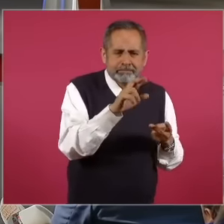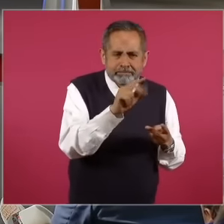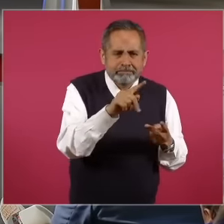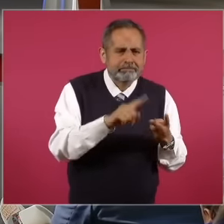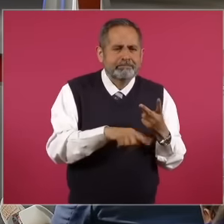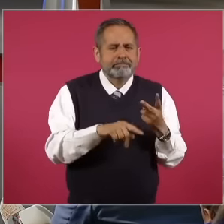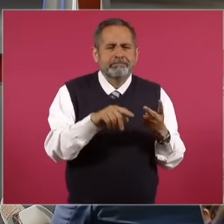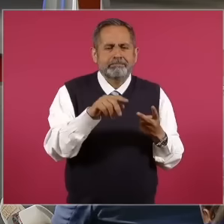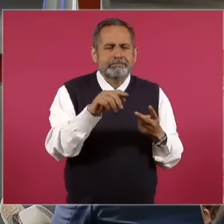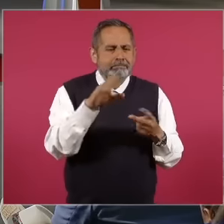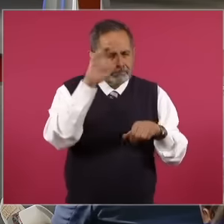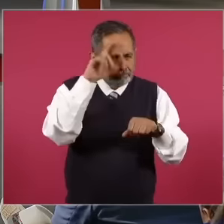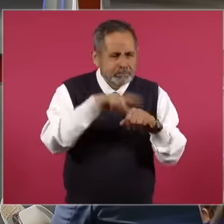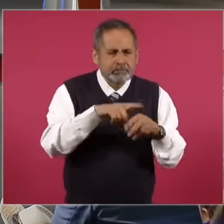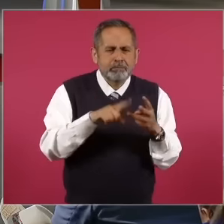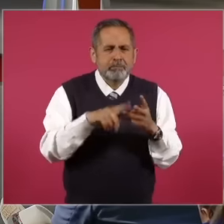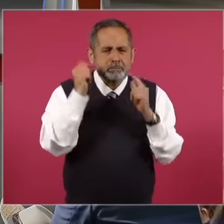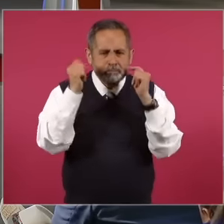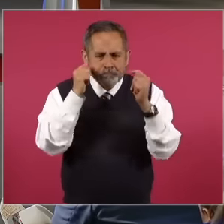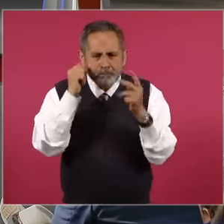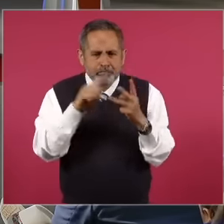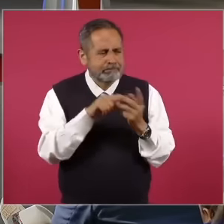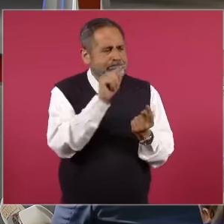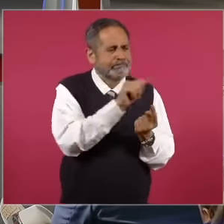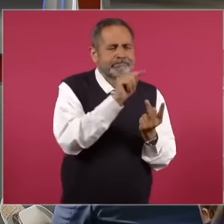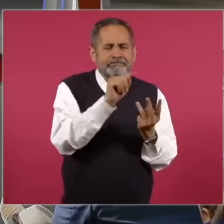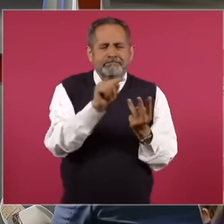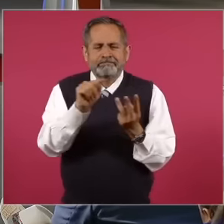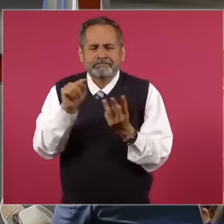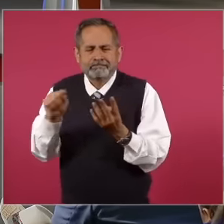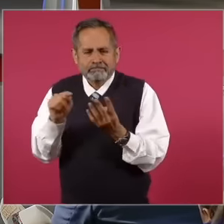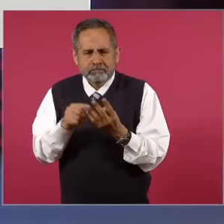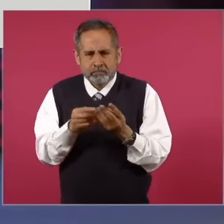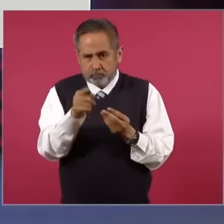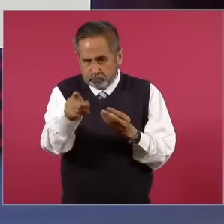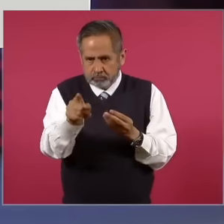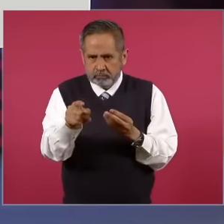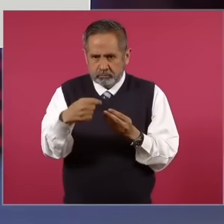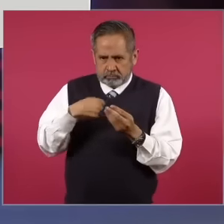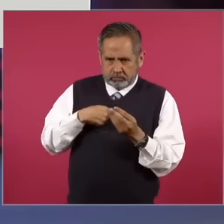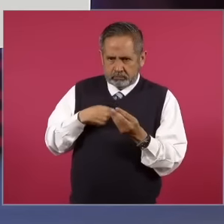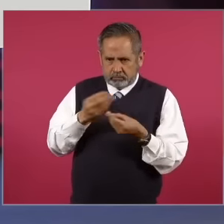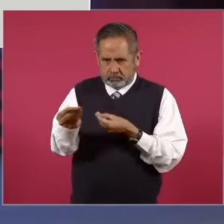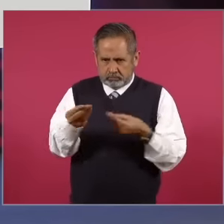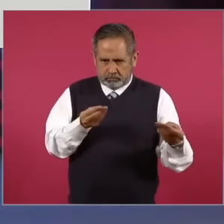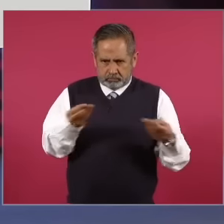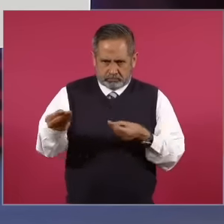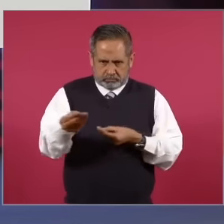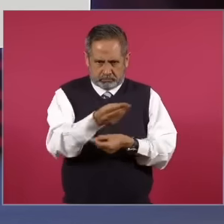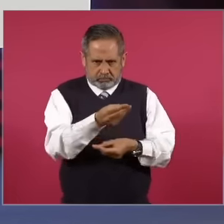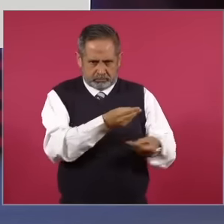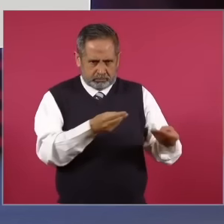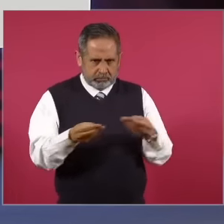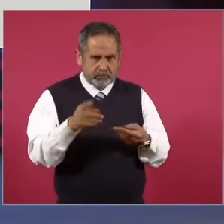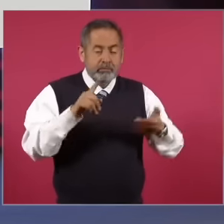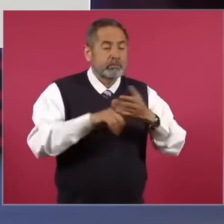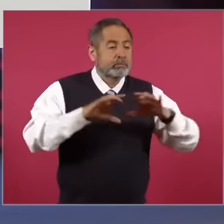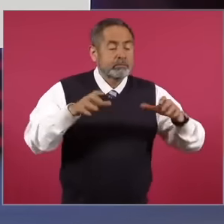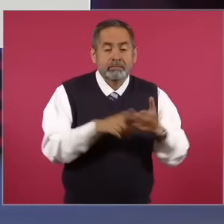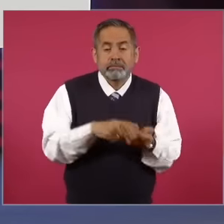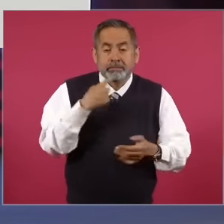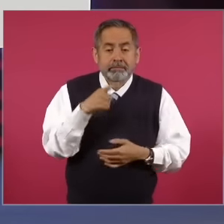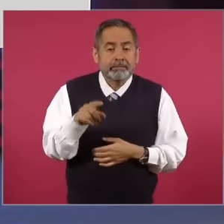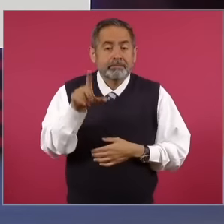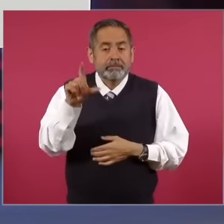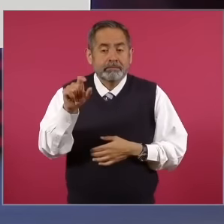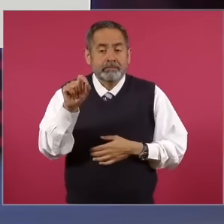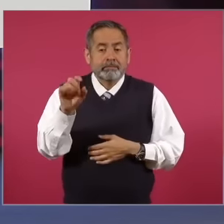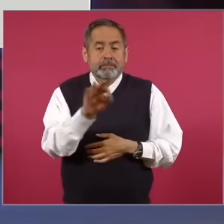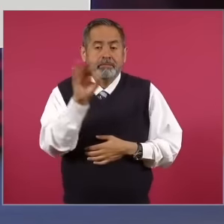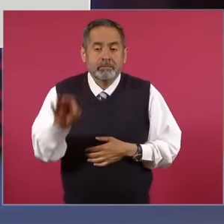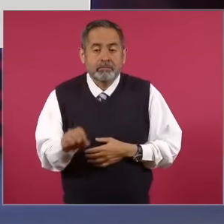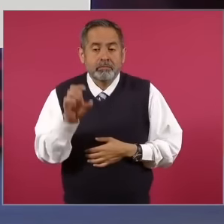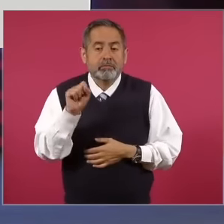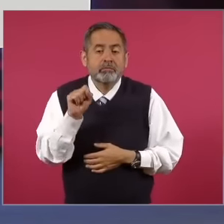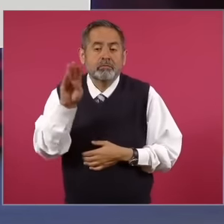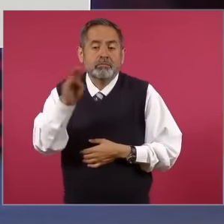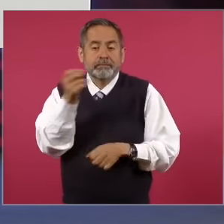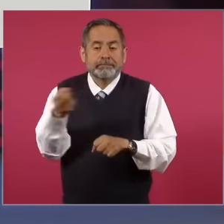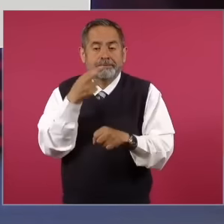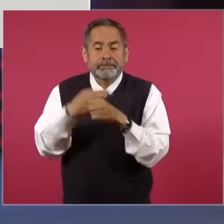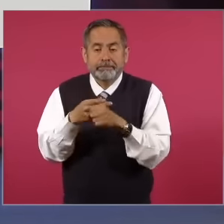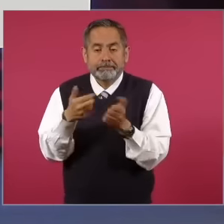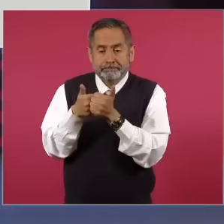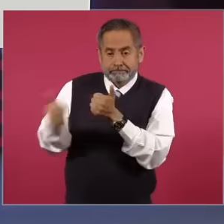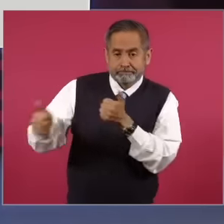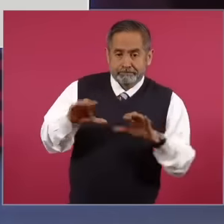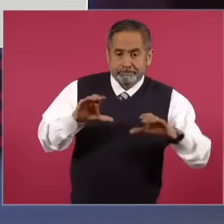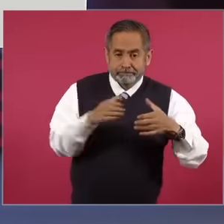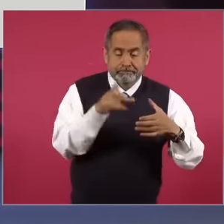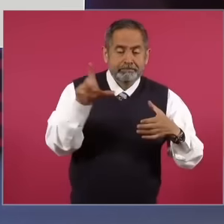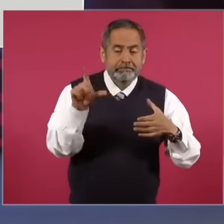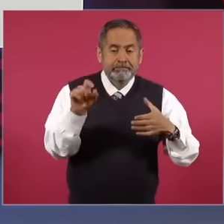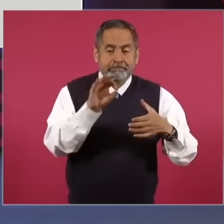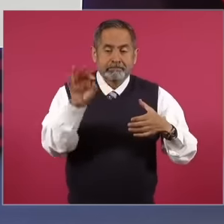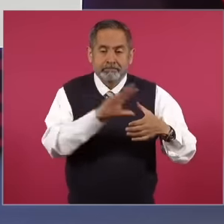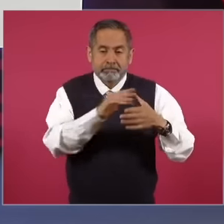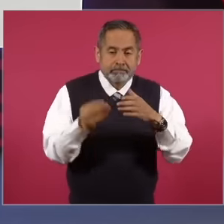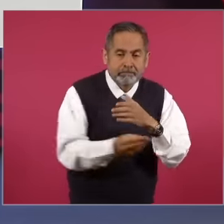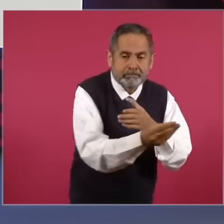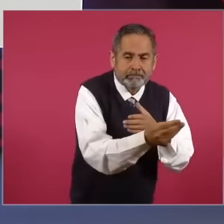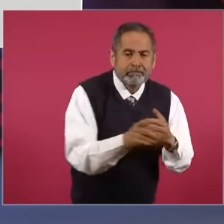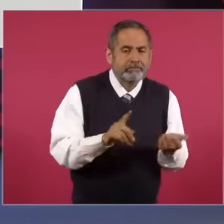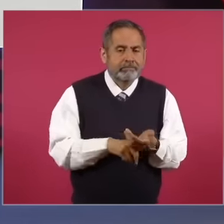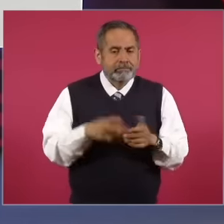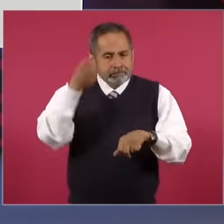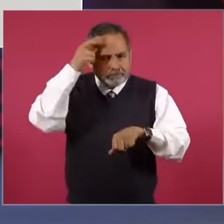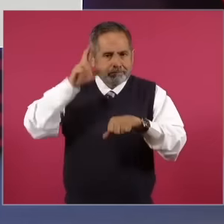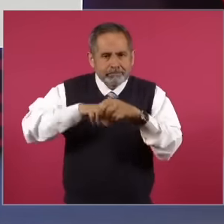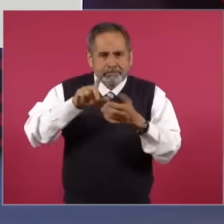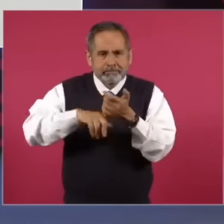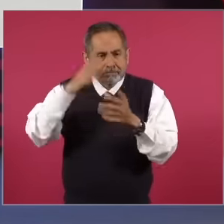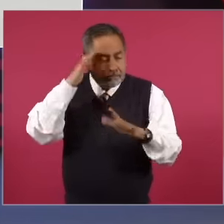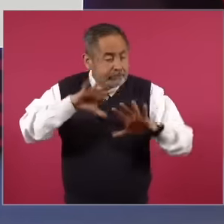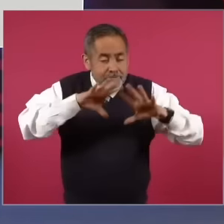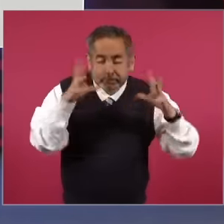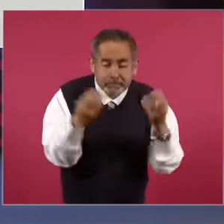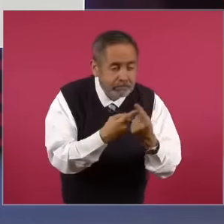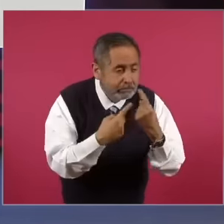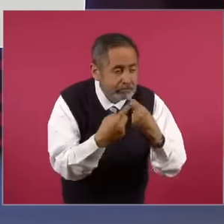culture 20% of the decentralized secretariats deconcentrated addresses all this for